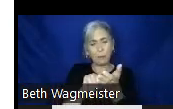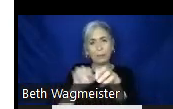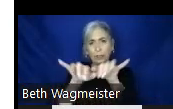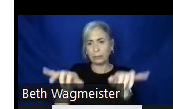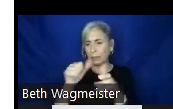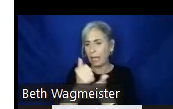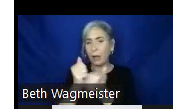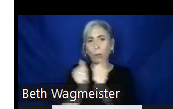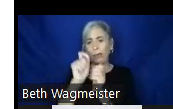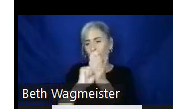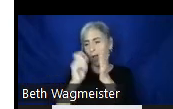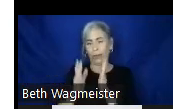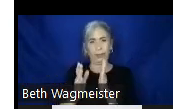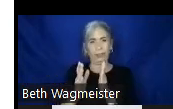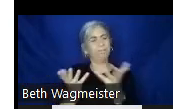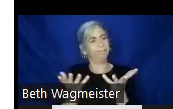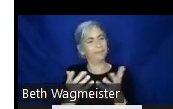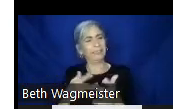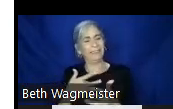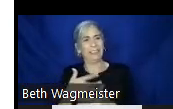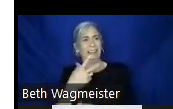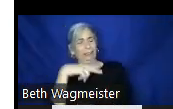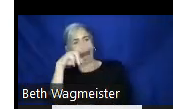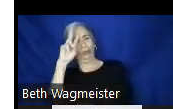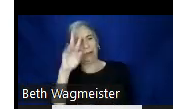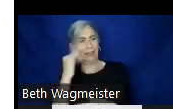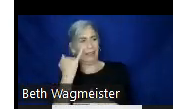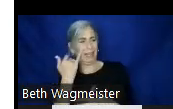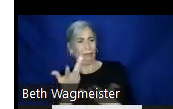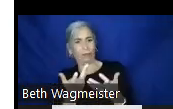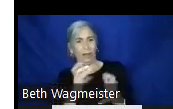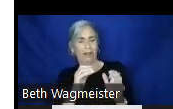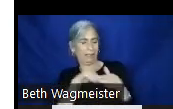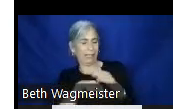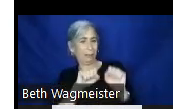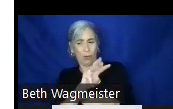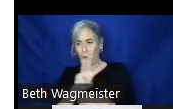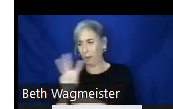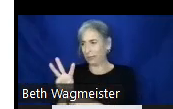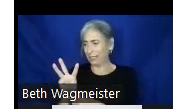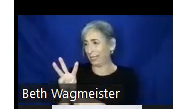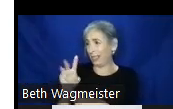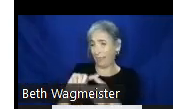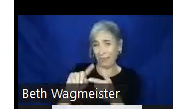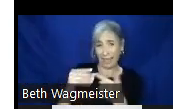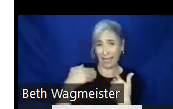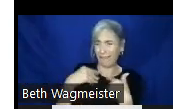authors. It seems stupid if we want accessible websites and then we have thousands or millions